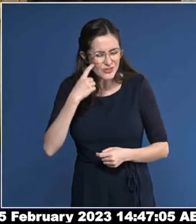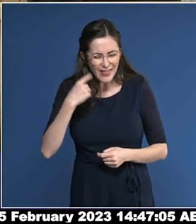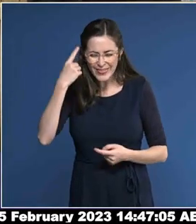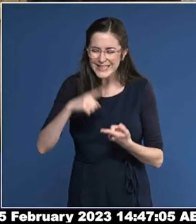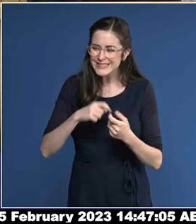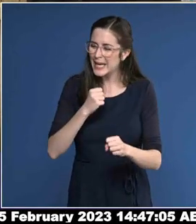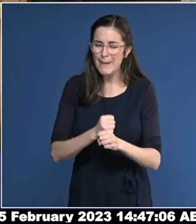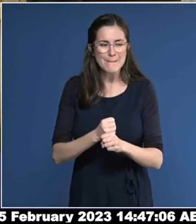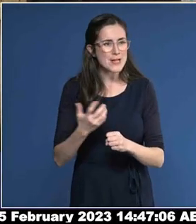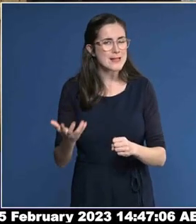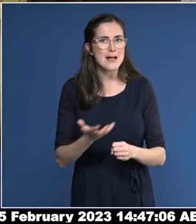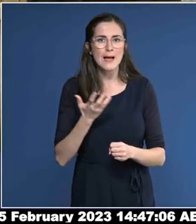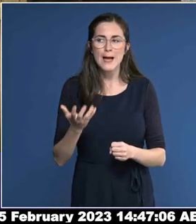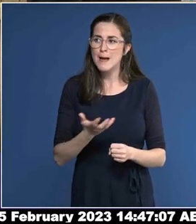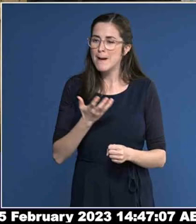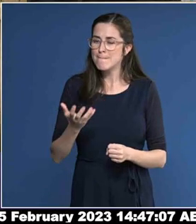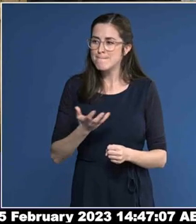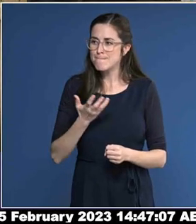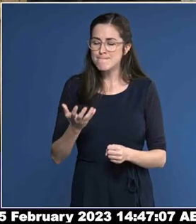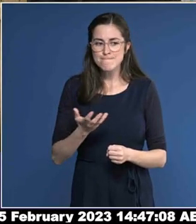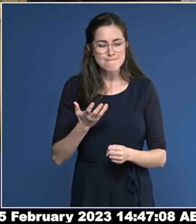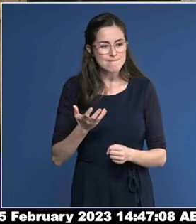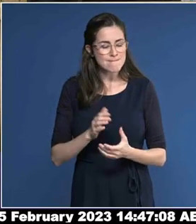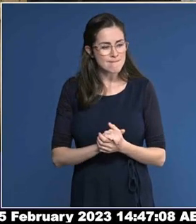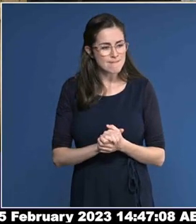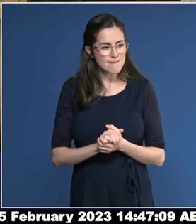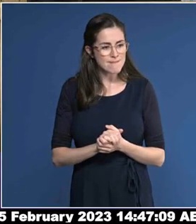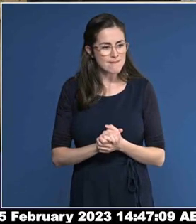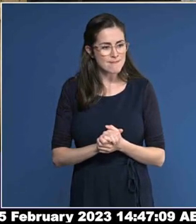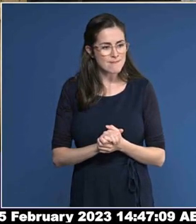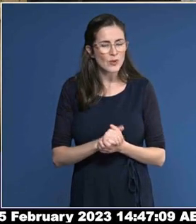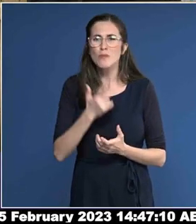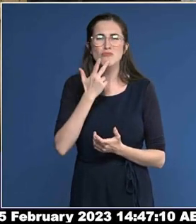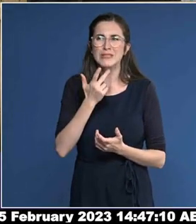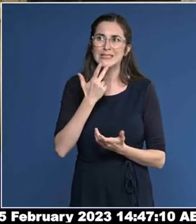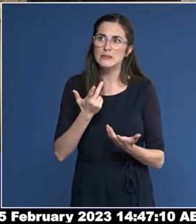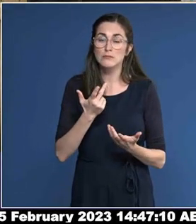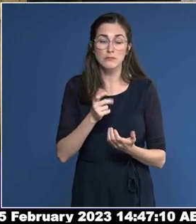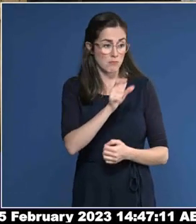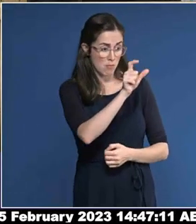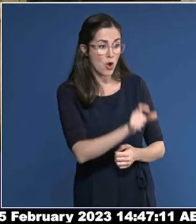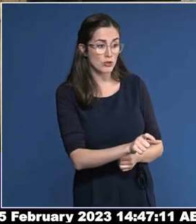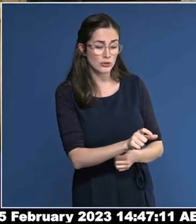whereby there would be a situation whereby an individual would be prevented from being